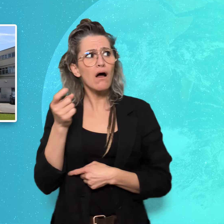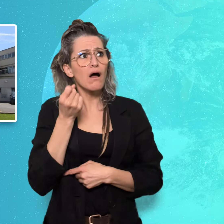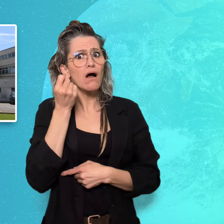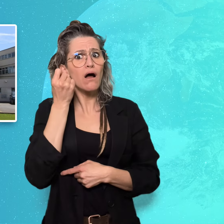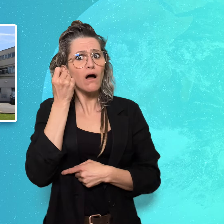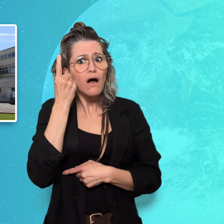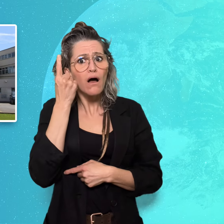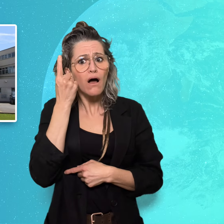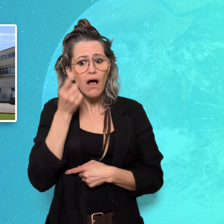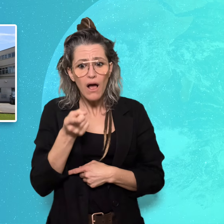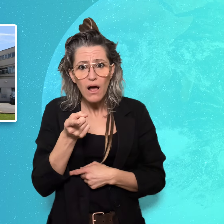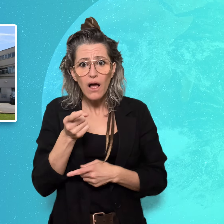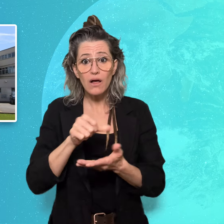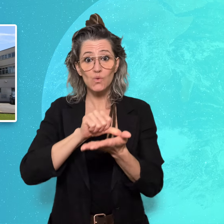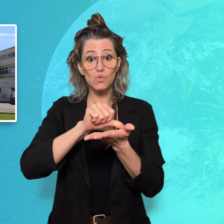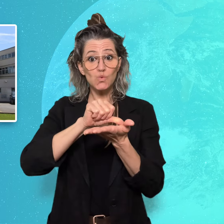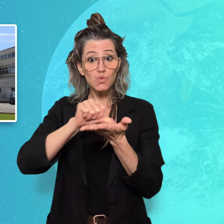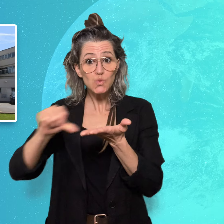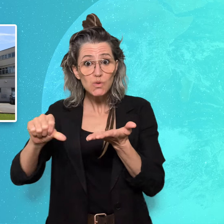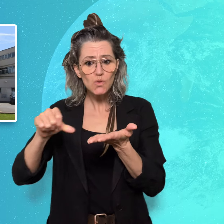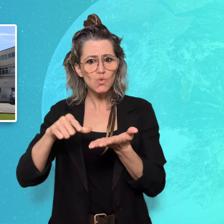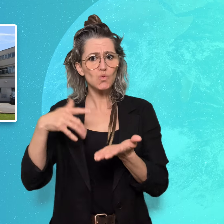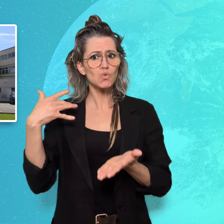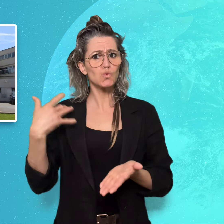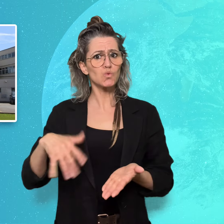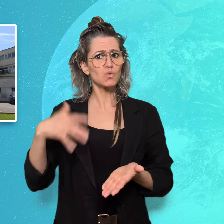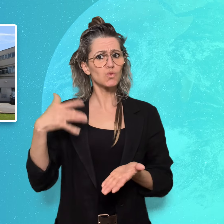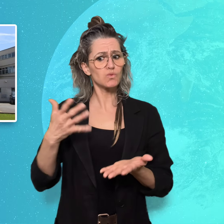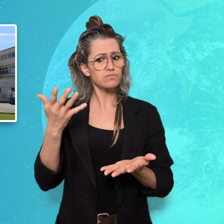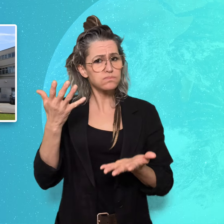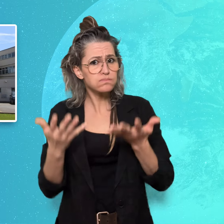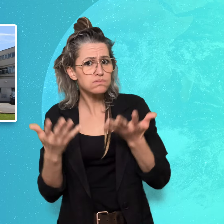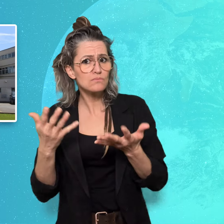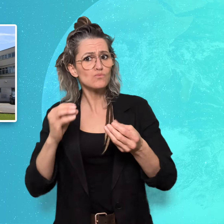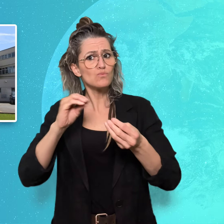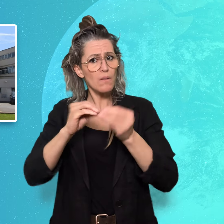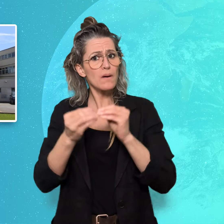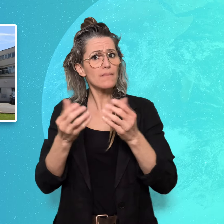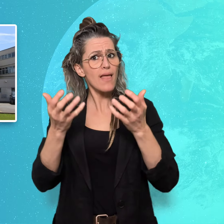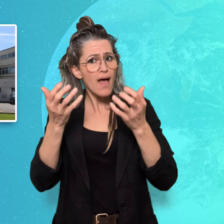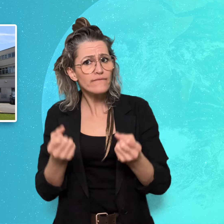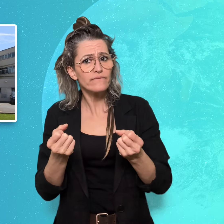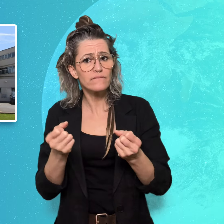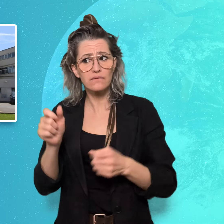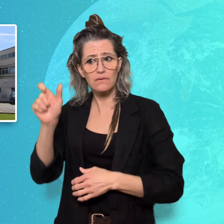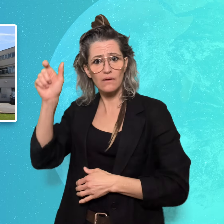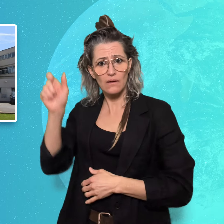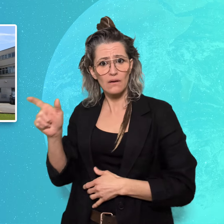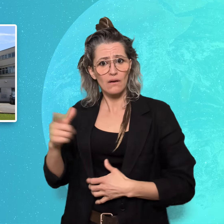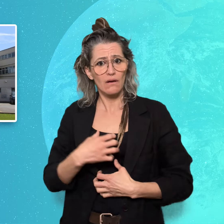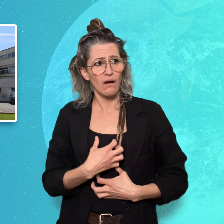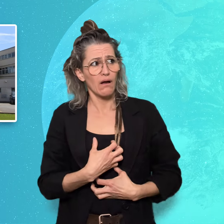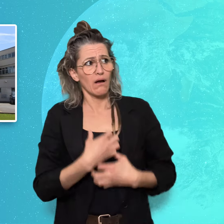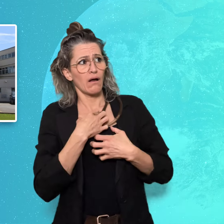Shocked, he decided against the surgical procedure and any further